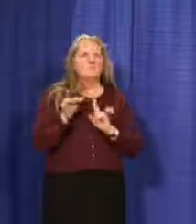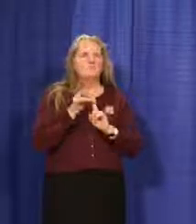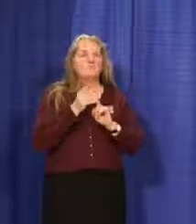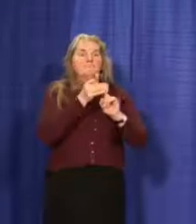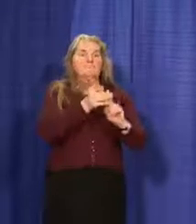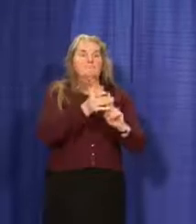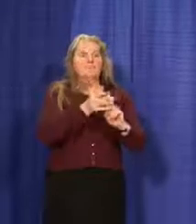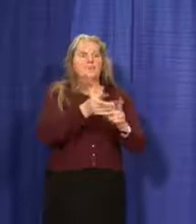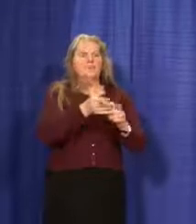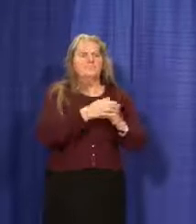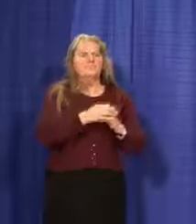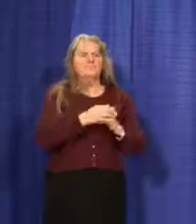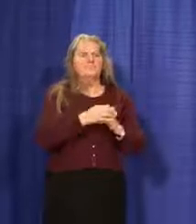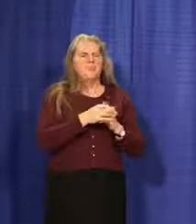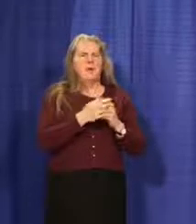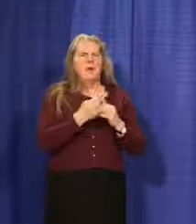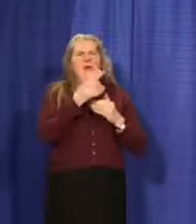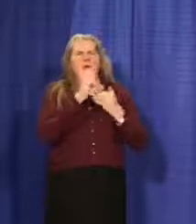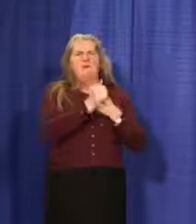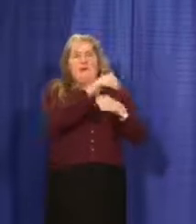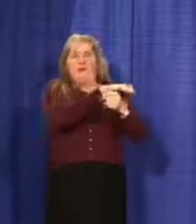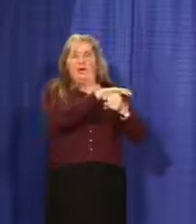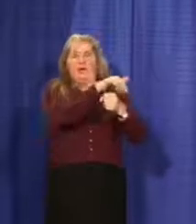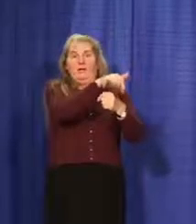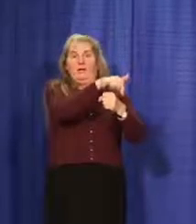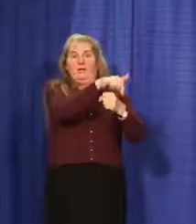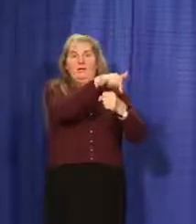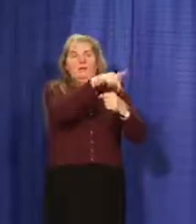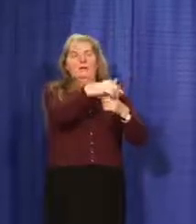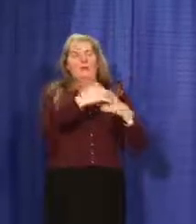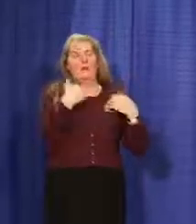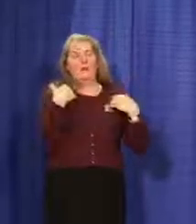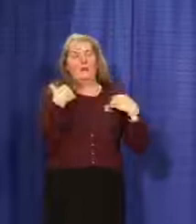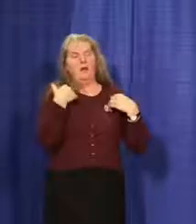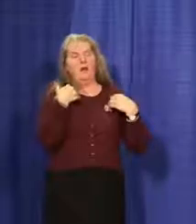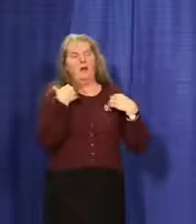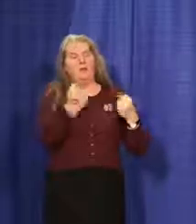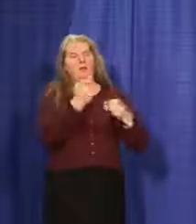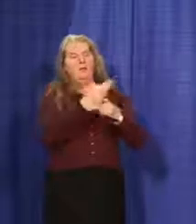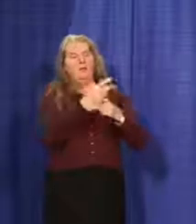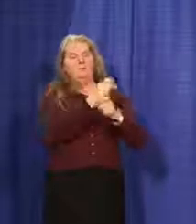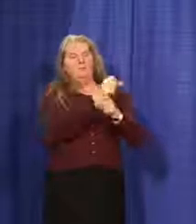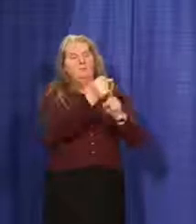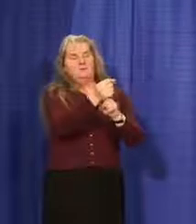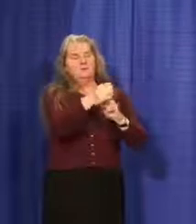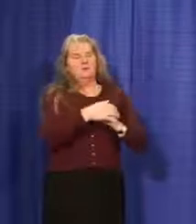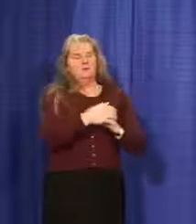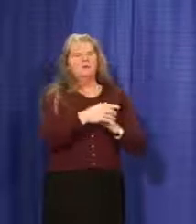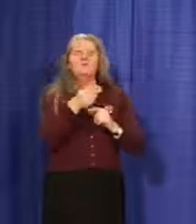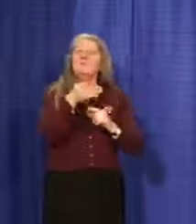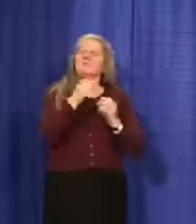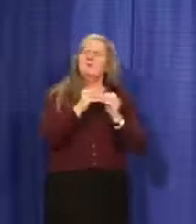introduction. But that aside, what I'm asking people to do is pay extra